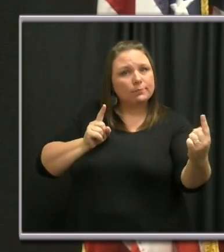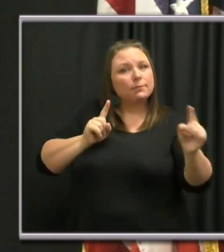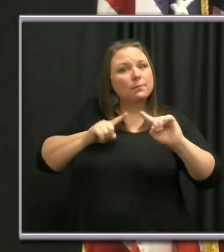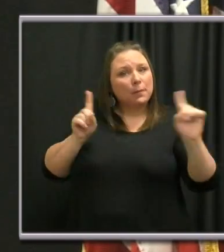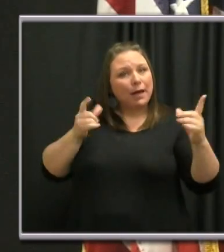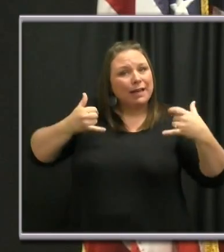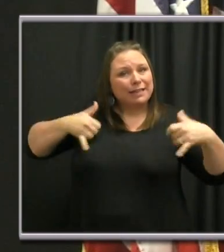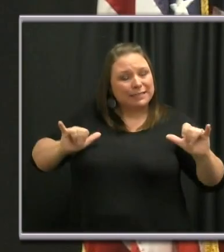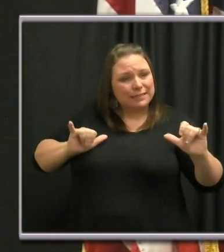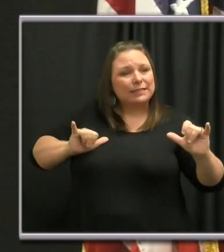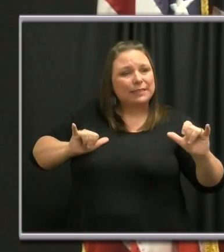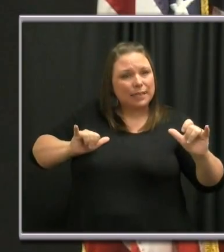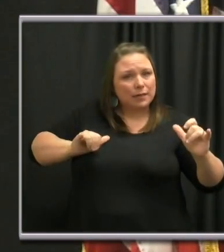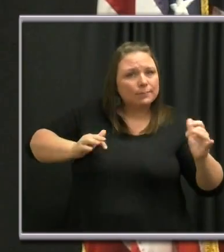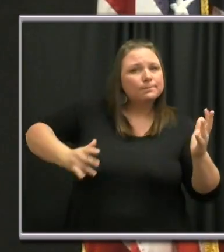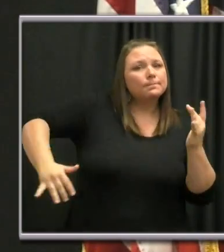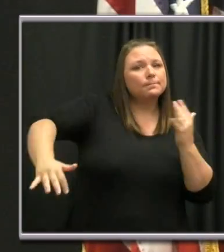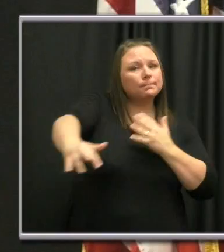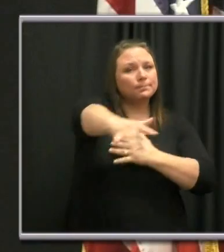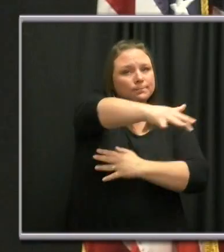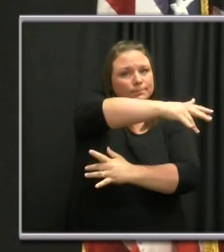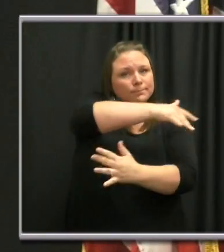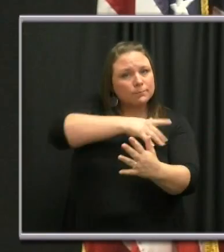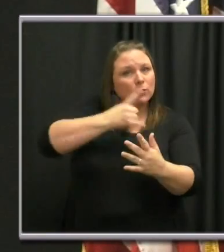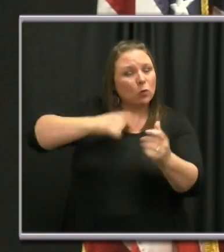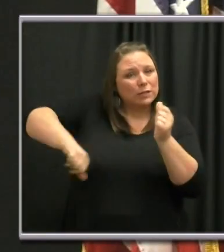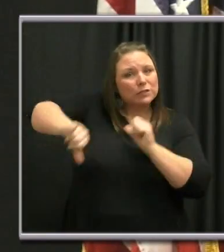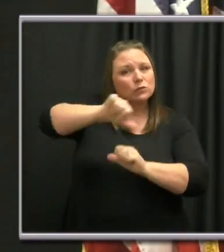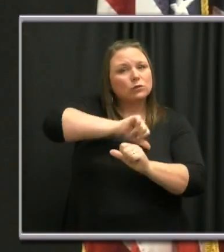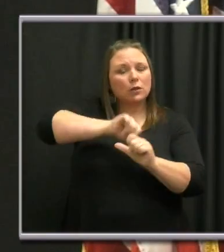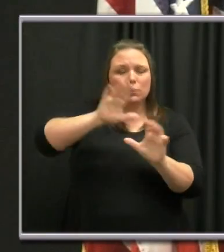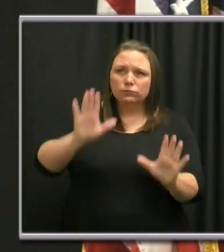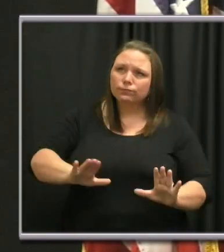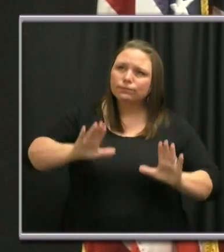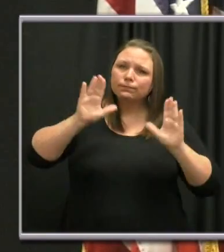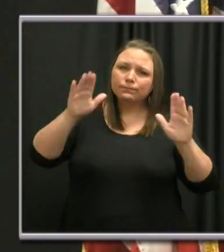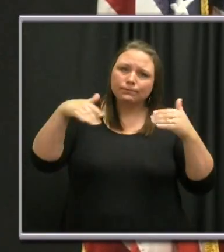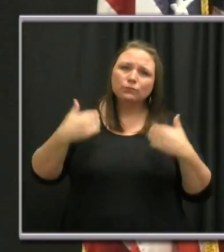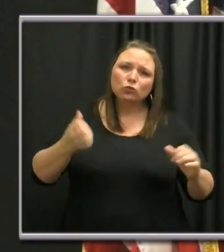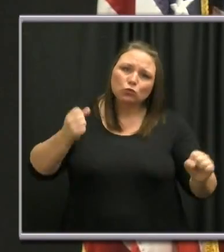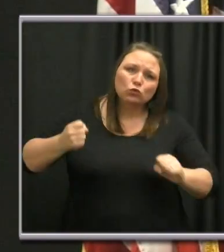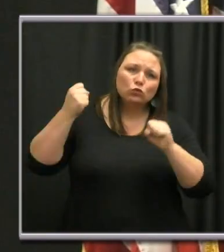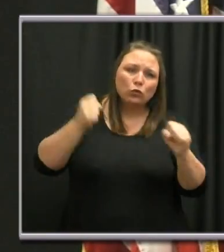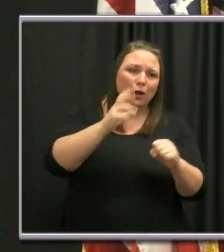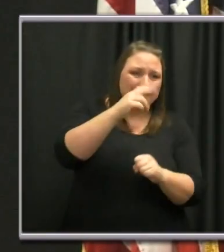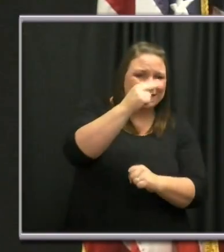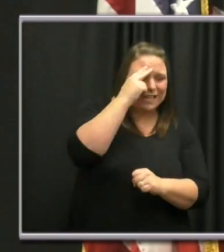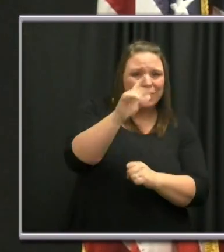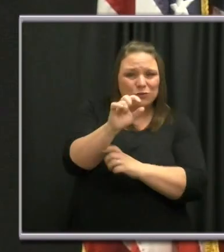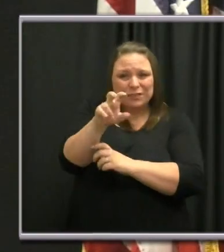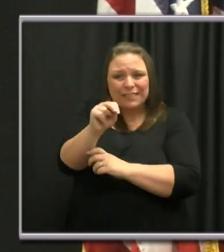THOUGH SEPARATED PHYSICALLY. WE HAVE A COMMUNION WITH AND FOR